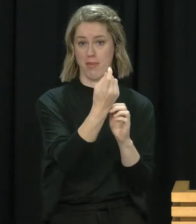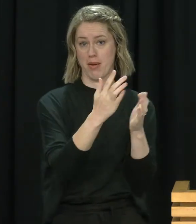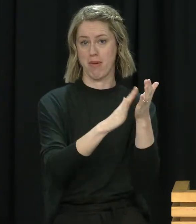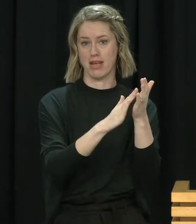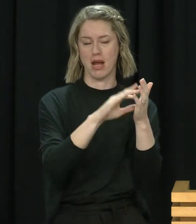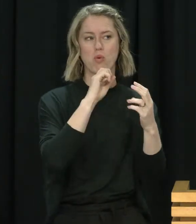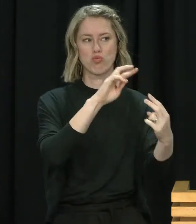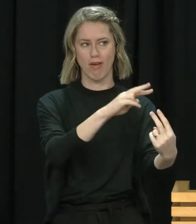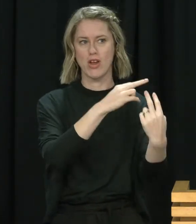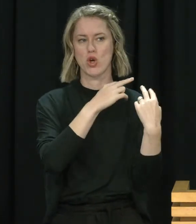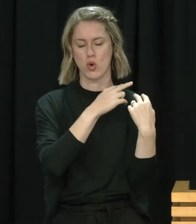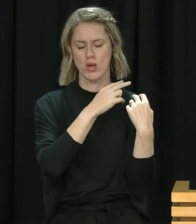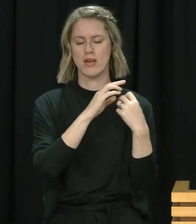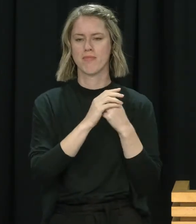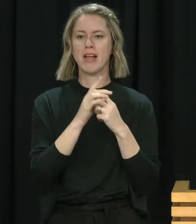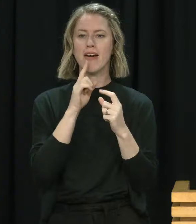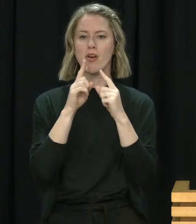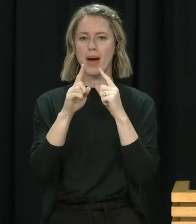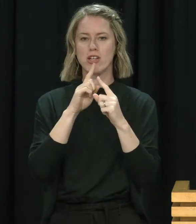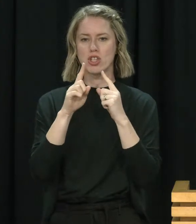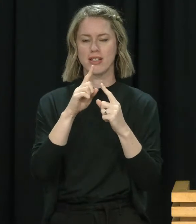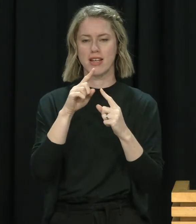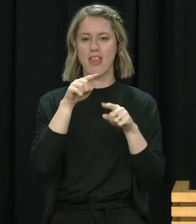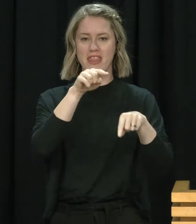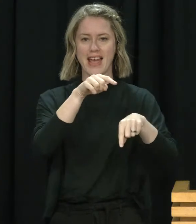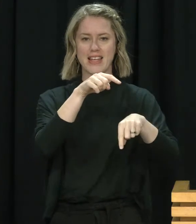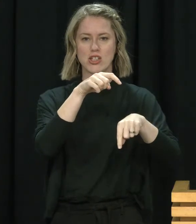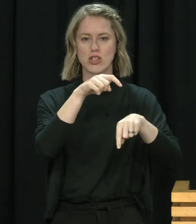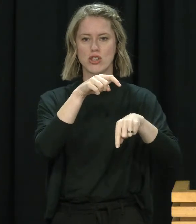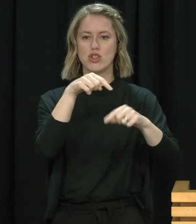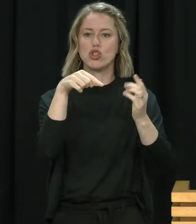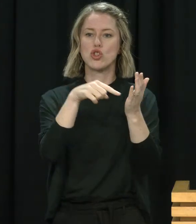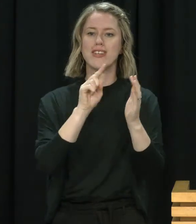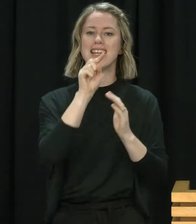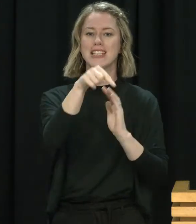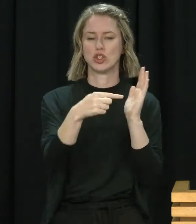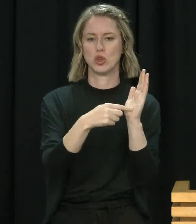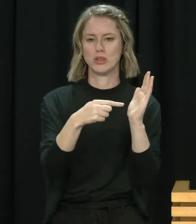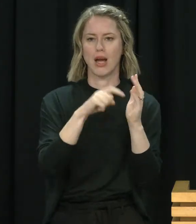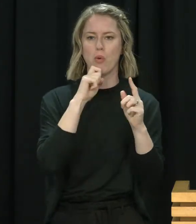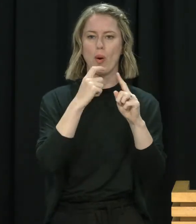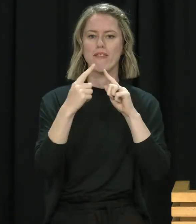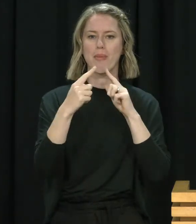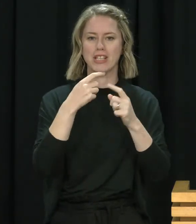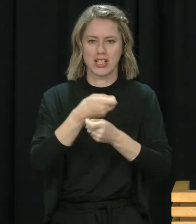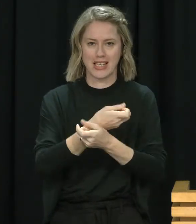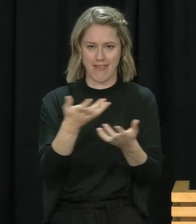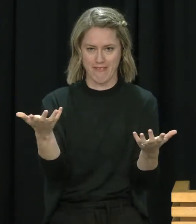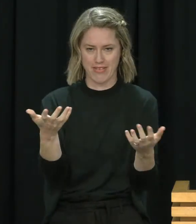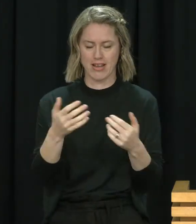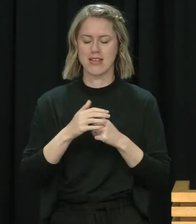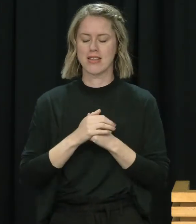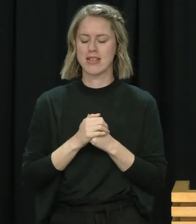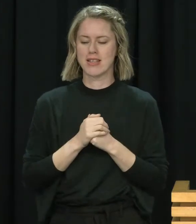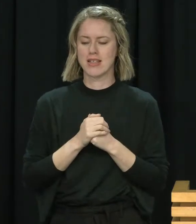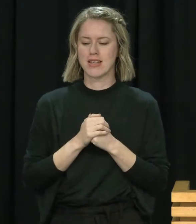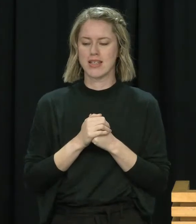board? We will review this again on Monday at